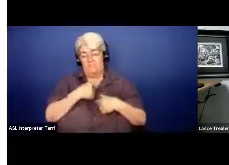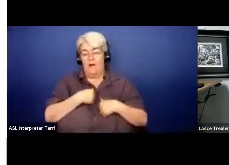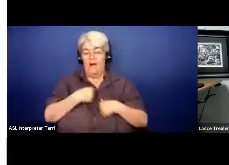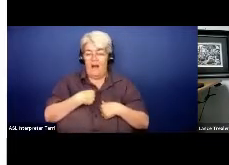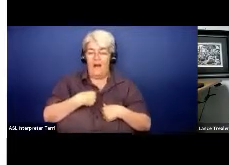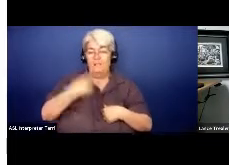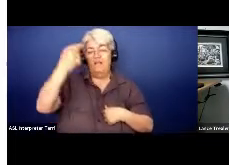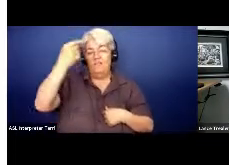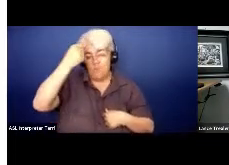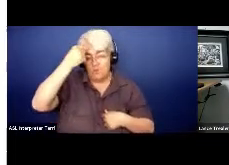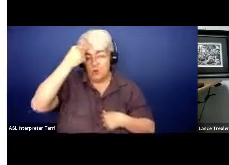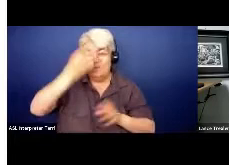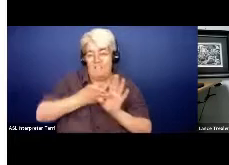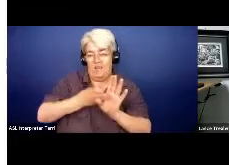after spending 40 years